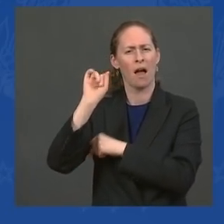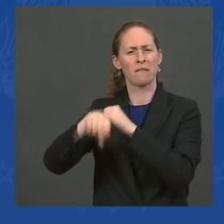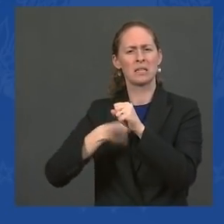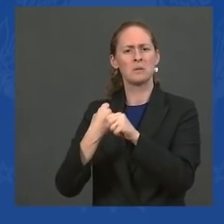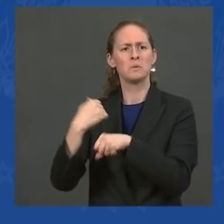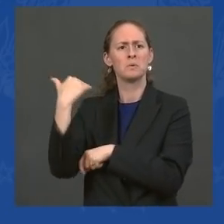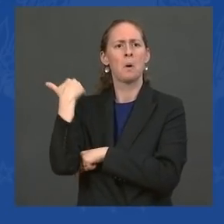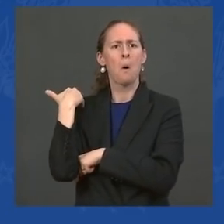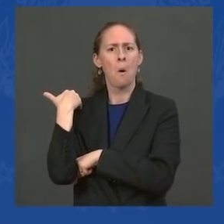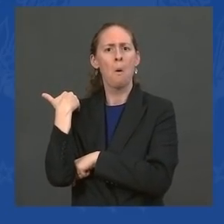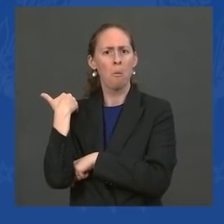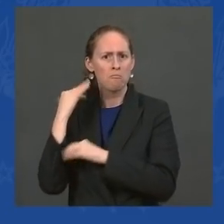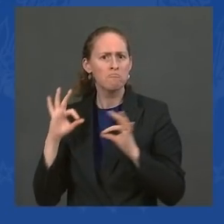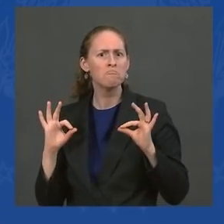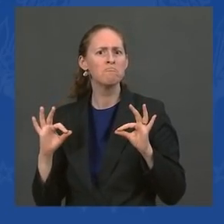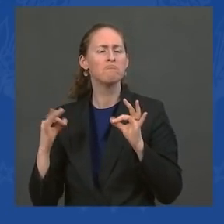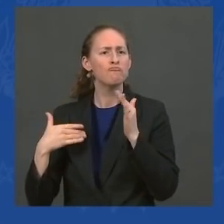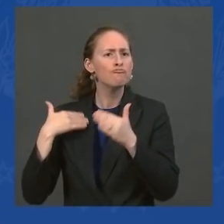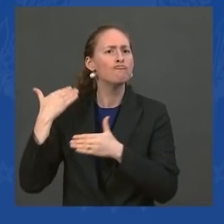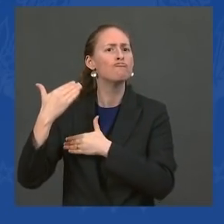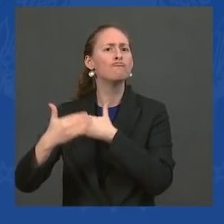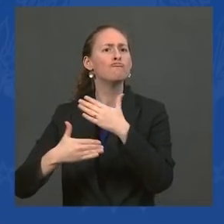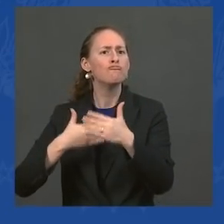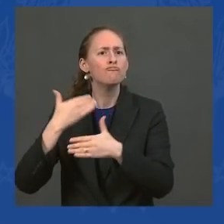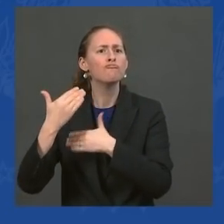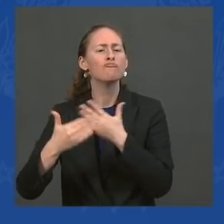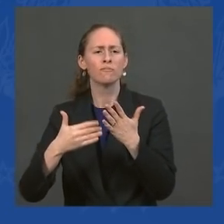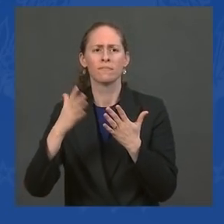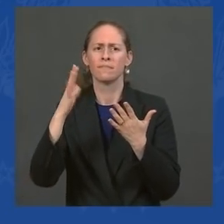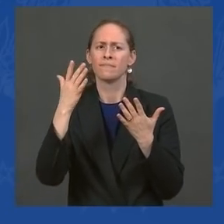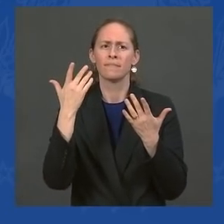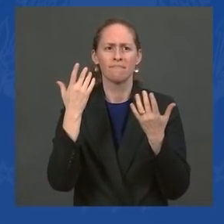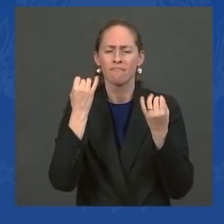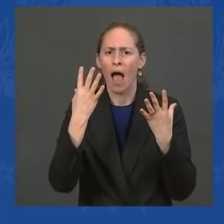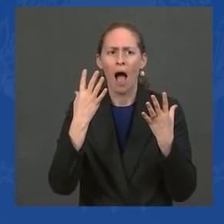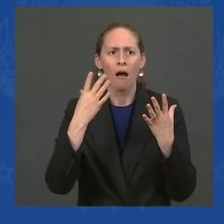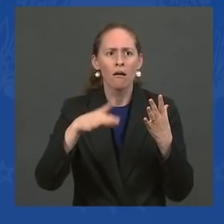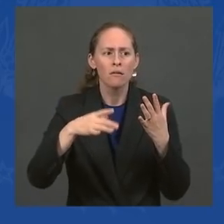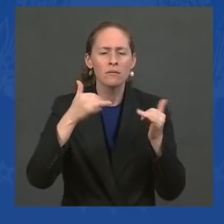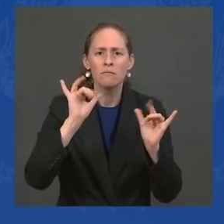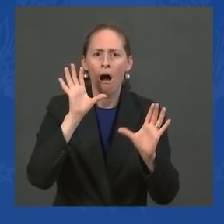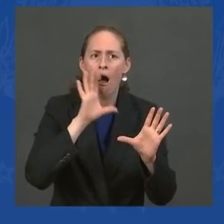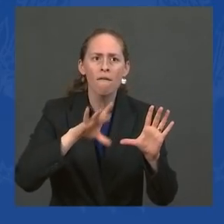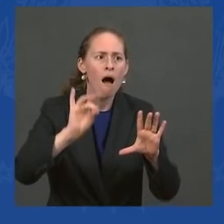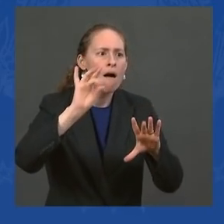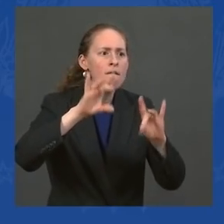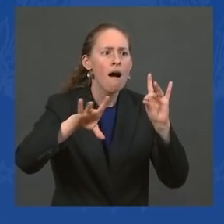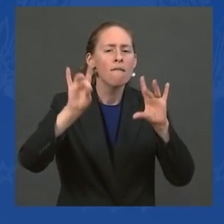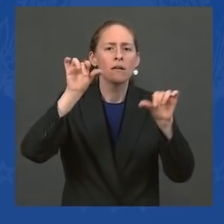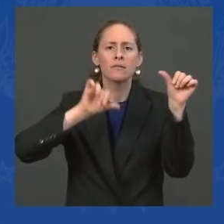a significant scientific discoveries per acre than -- more than any other national monument,